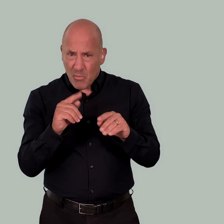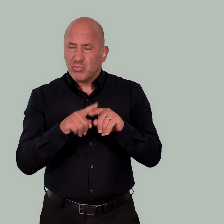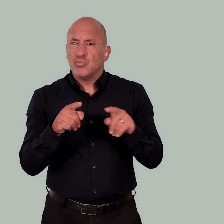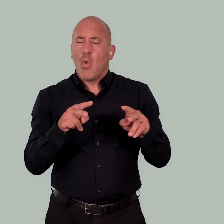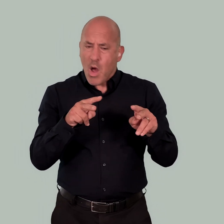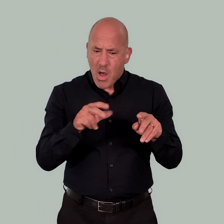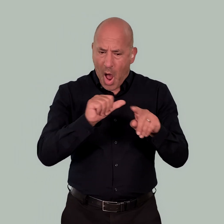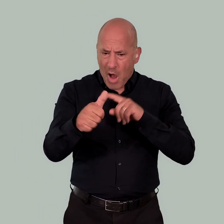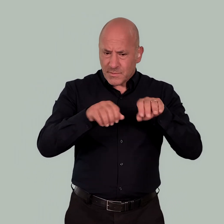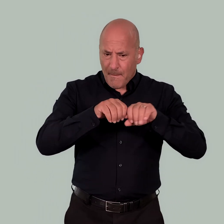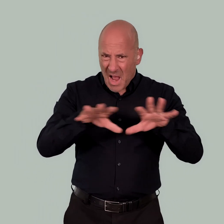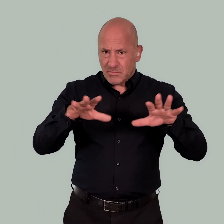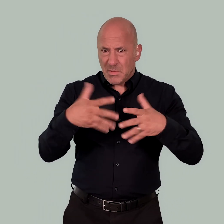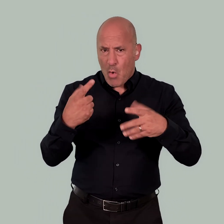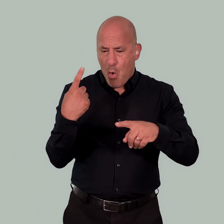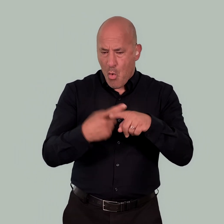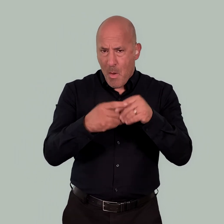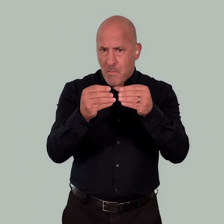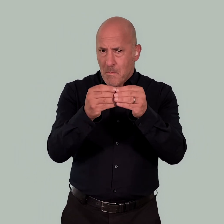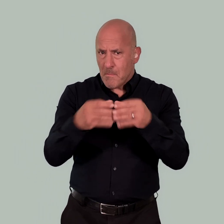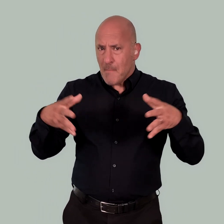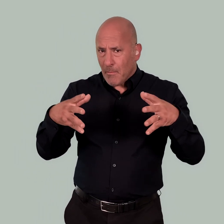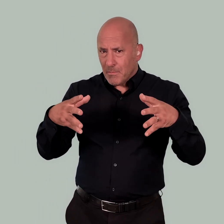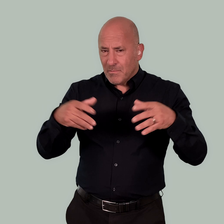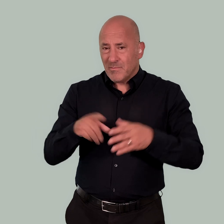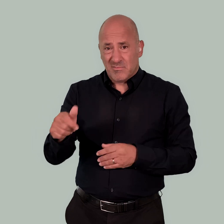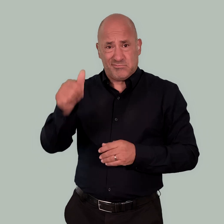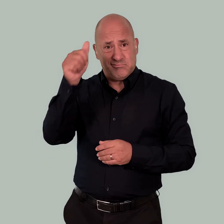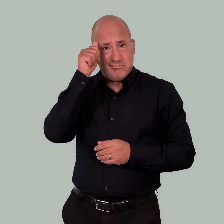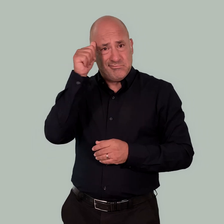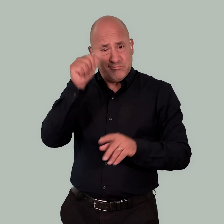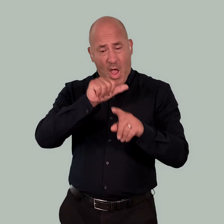and whether they show the faster growth seen post-pandemic.